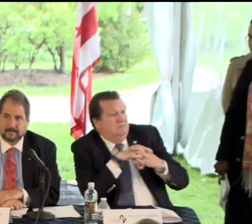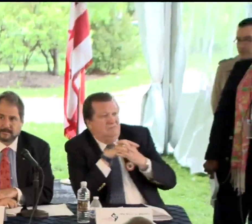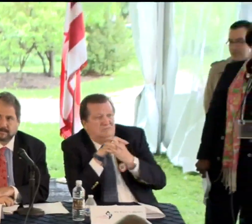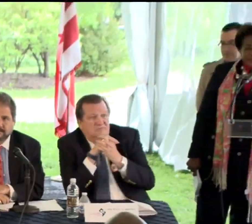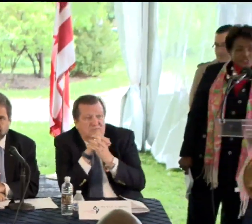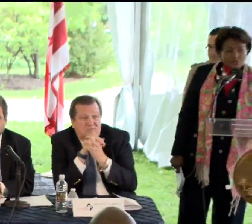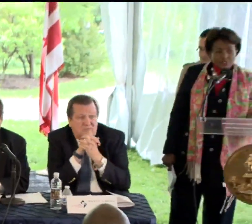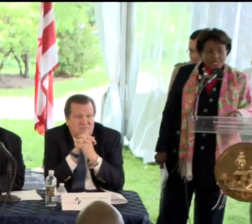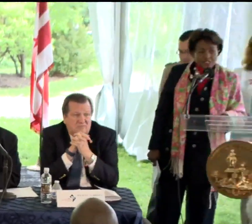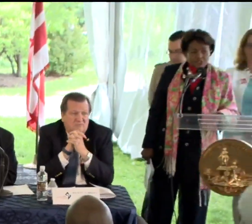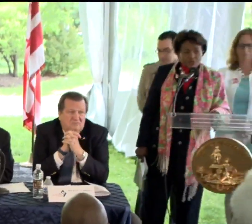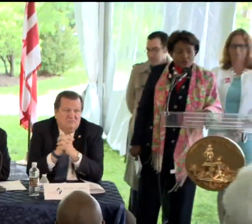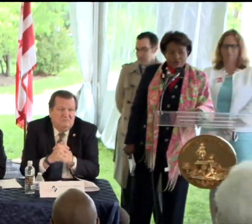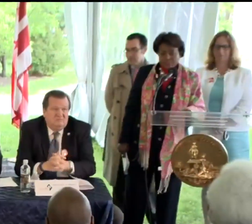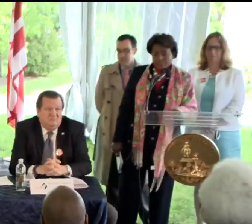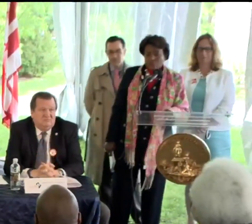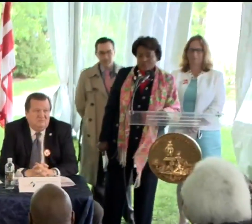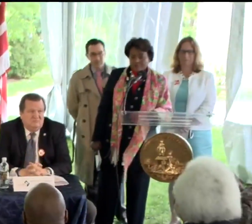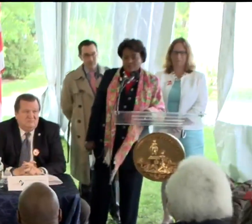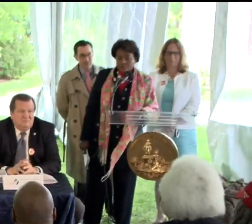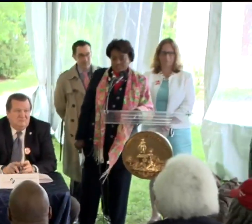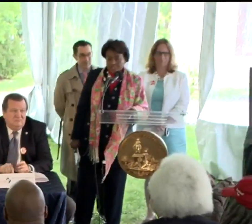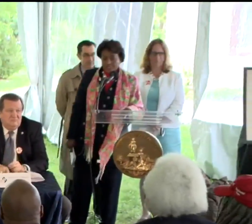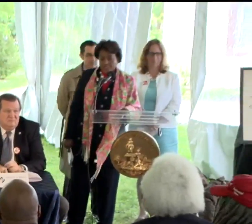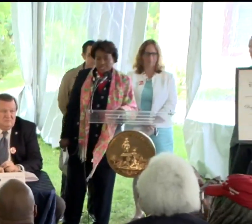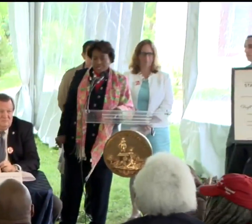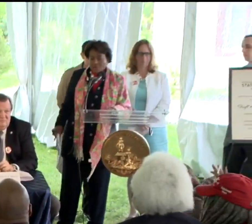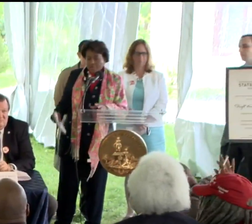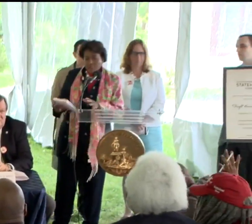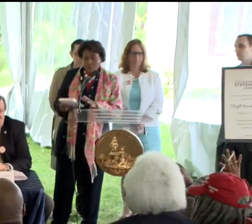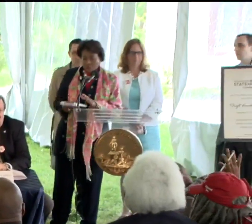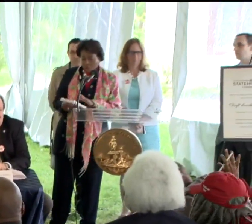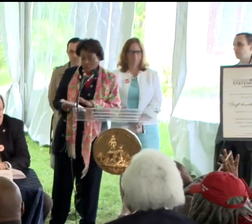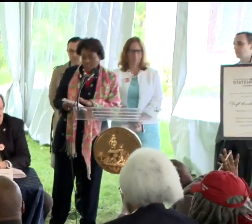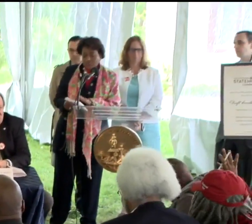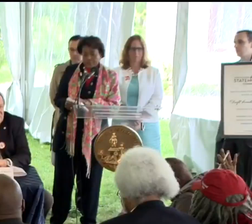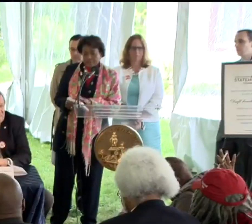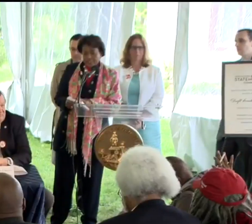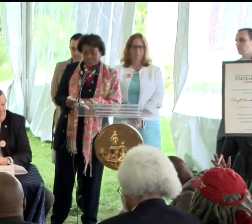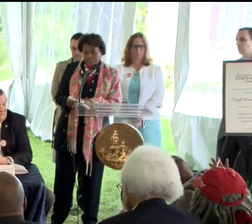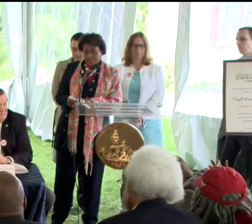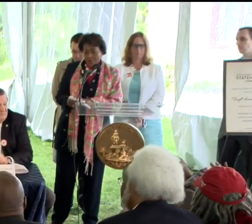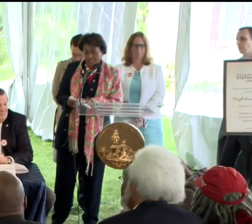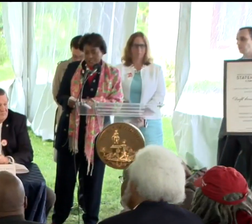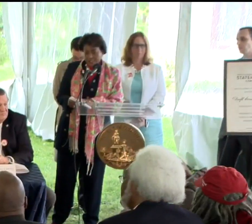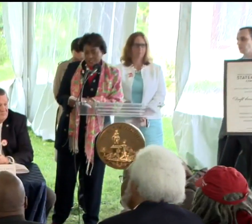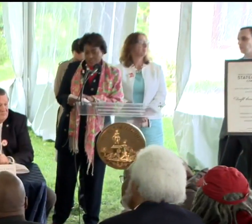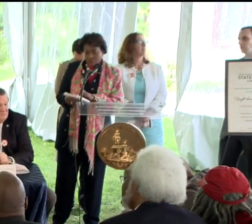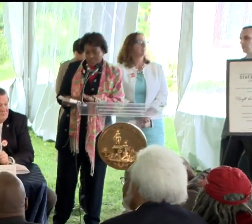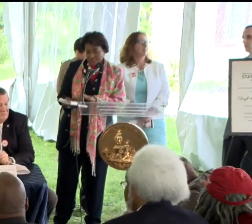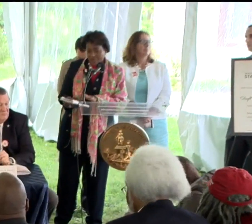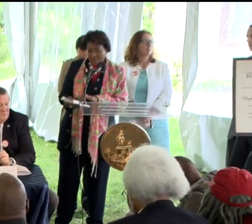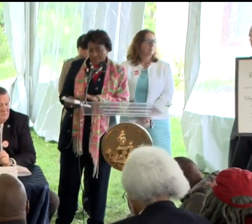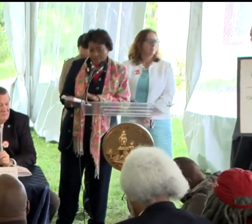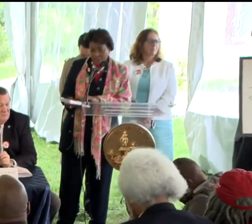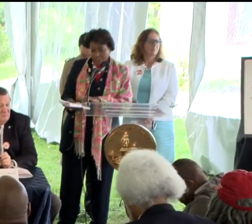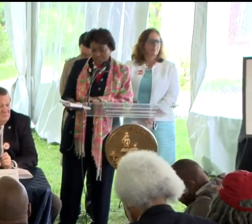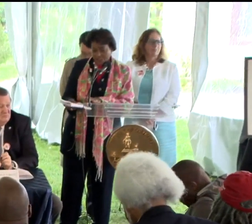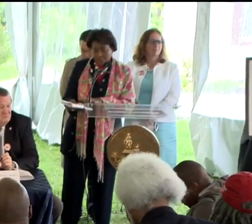GOT IT. MADAM MAYOR, MANY OF THOSE THINGS WOULD HAVE TO BE ADDRESSED IN THE ADMISSIONS ACT.